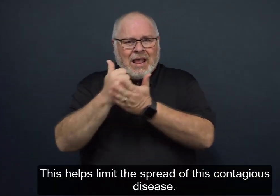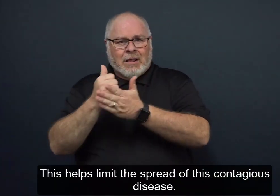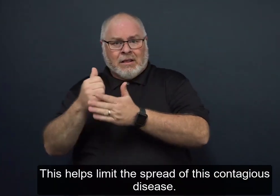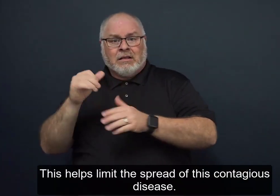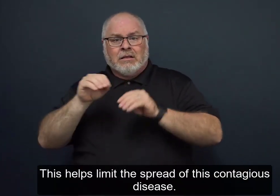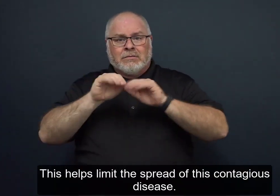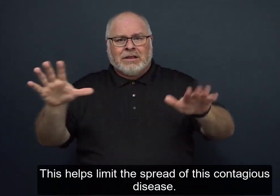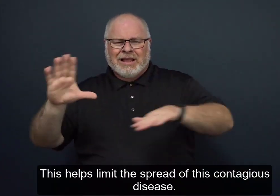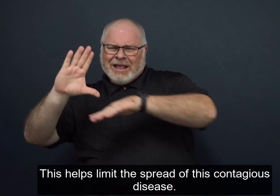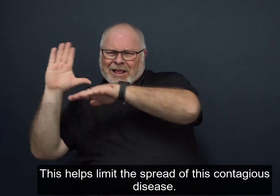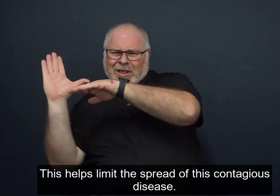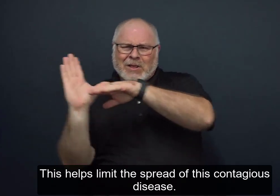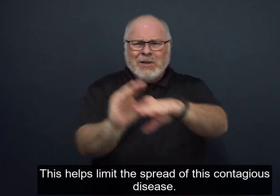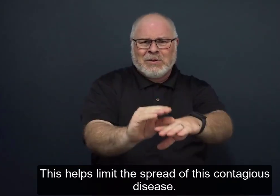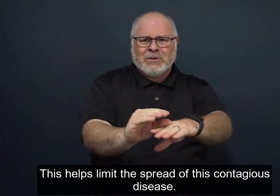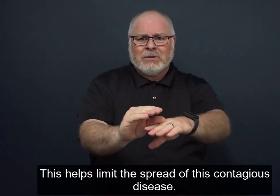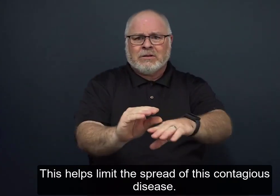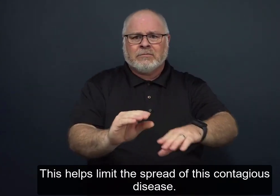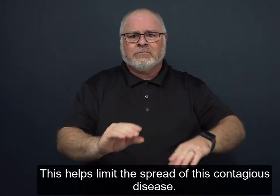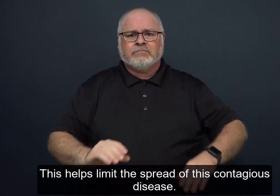This helps limit the spread of this contagious disease.